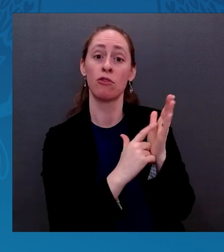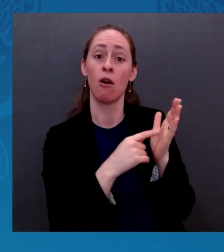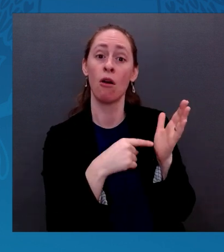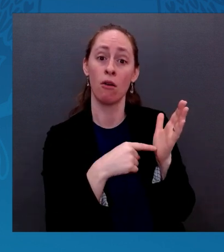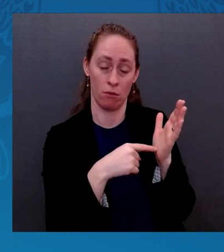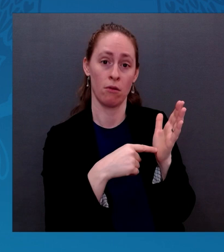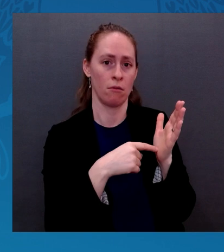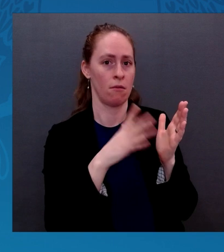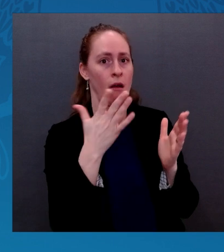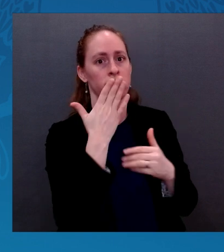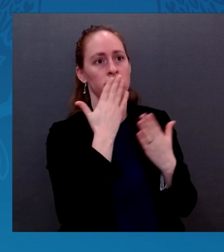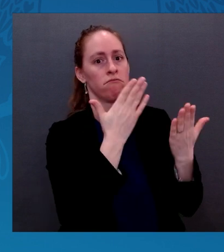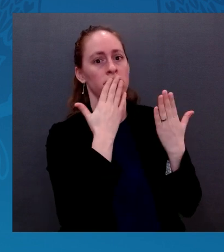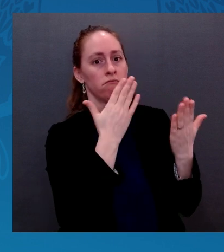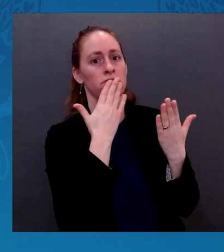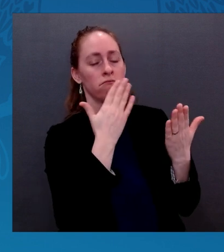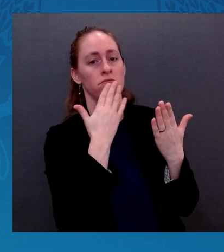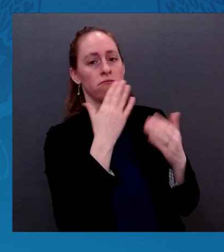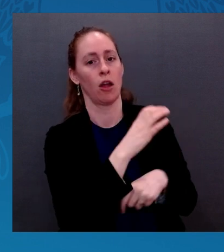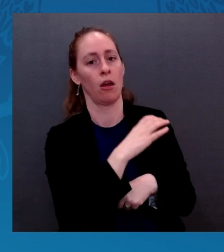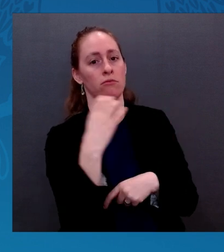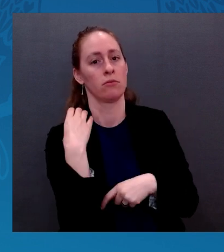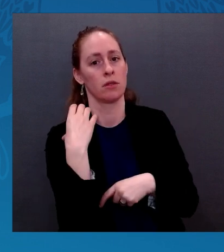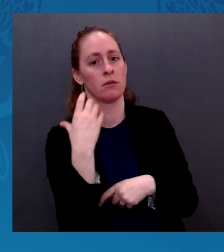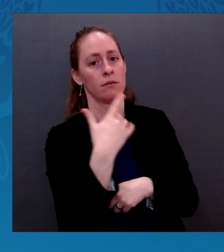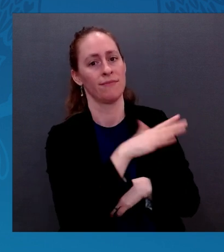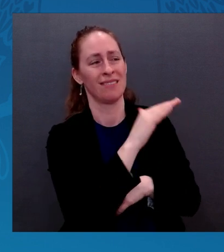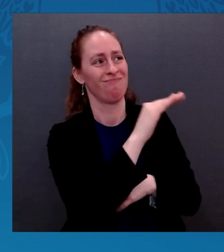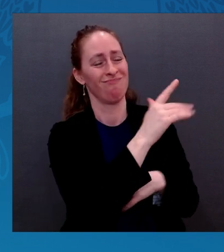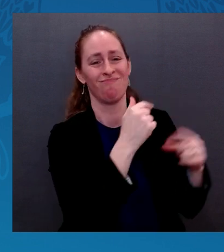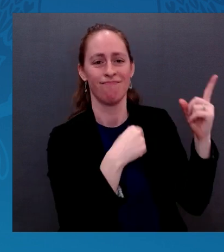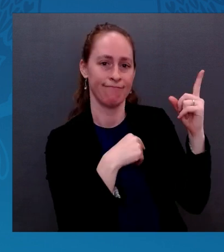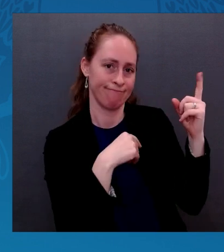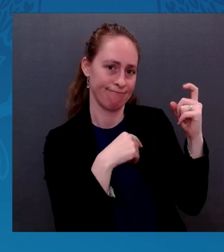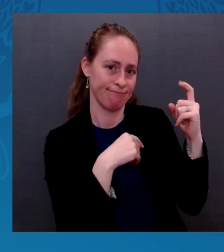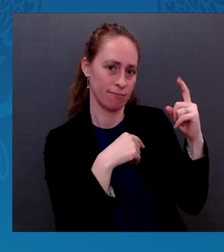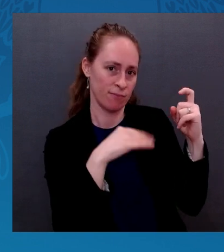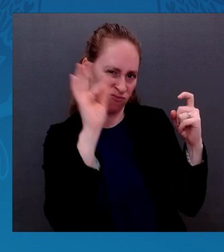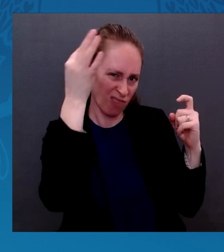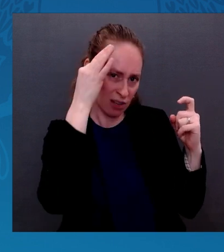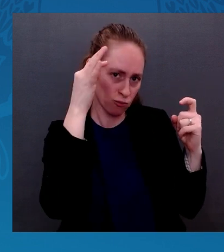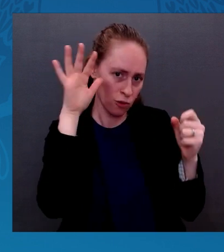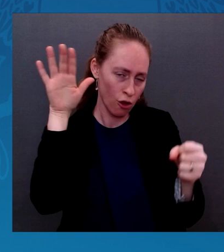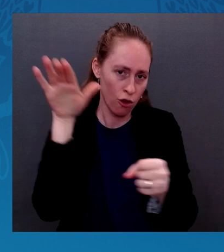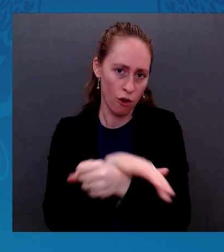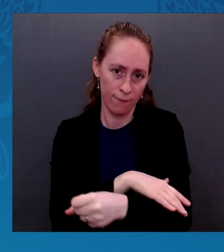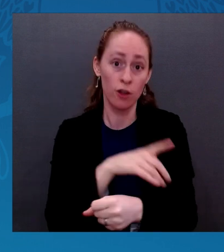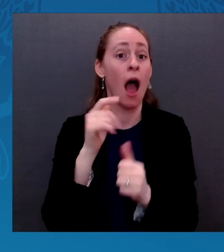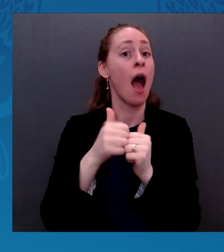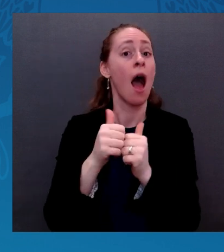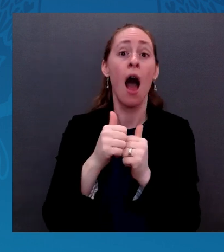to the states and to the agencies, that the homeowner would not have to bear that burden.